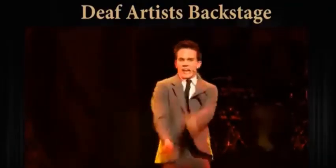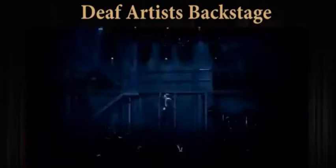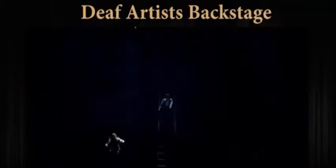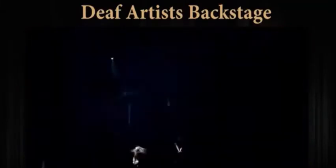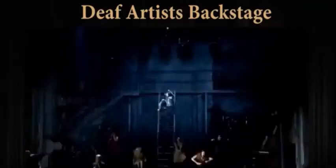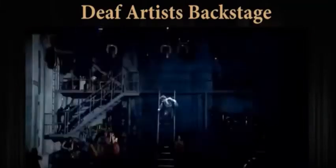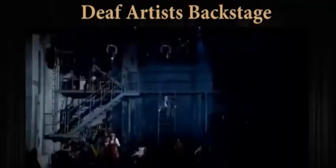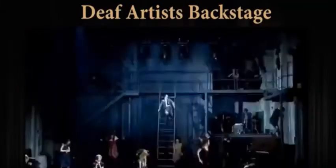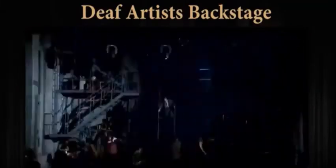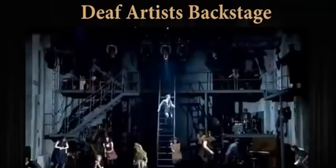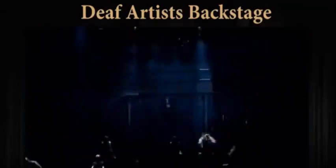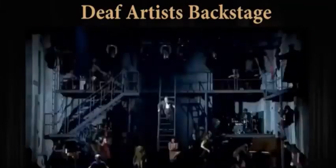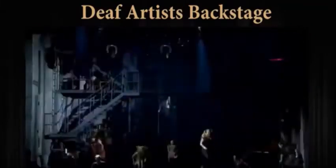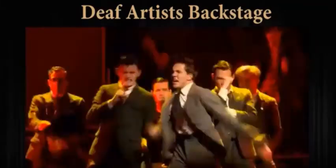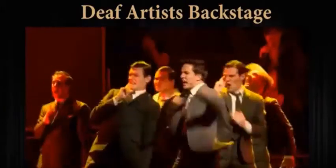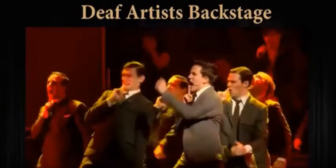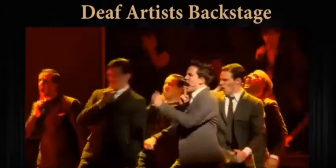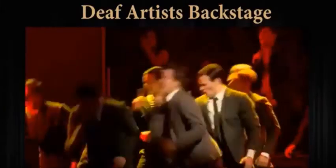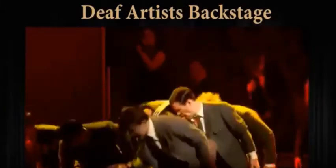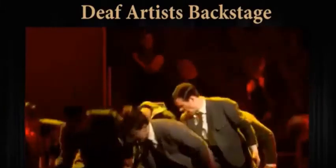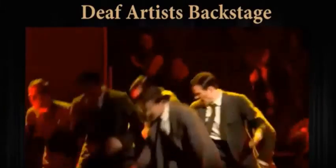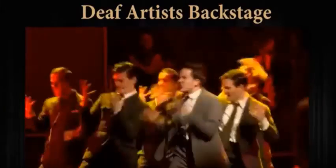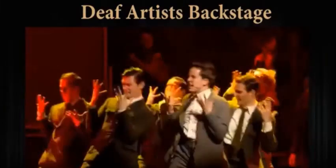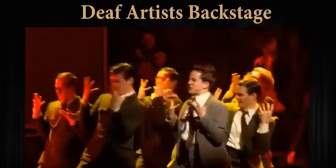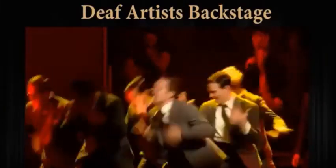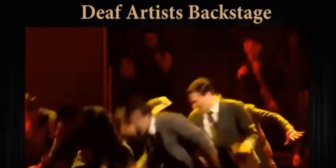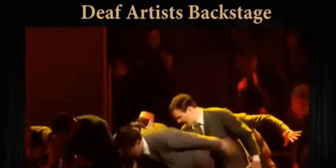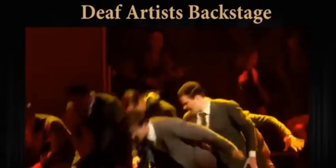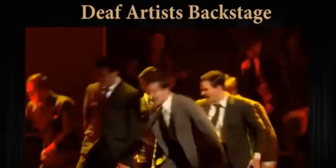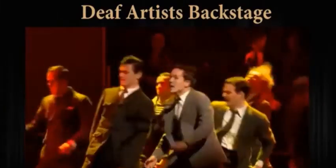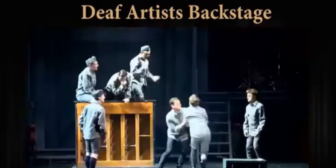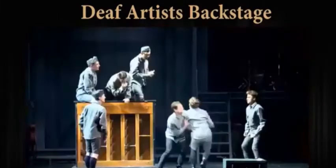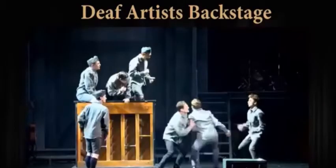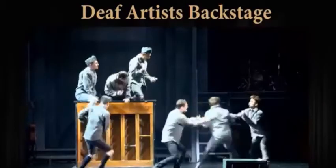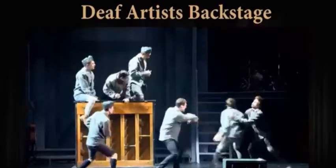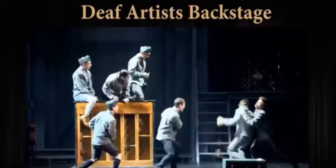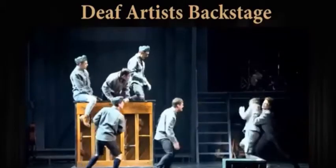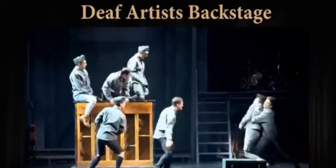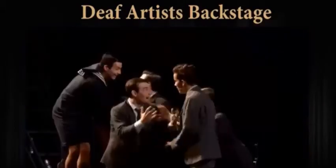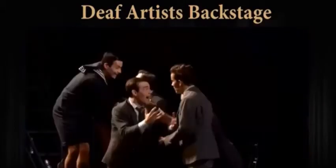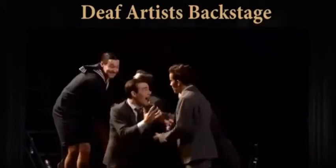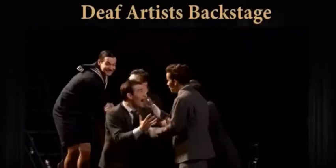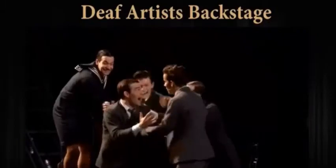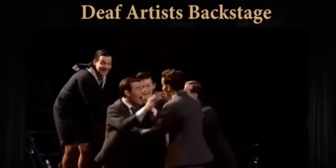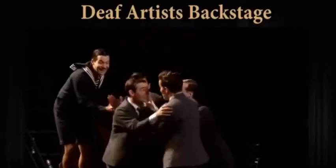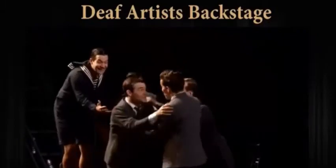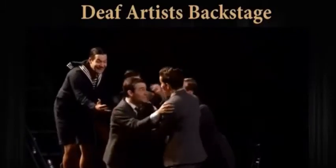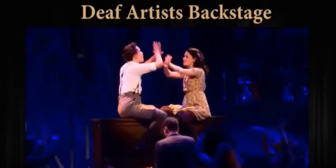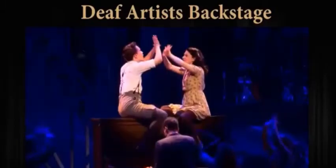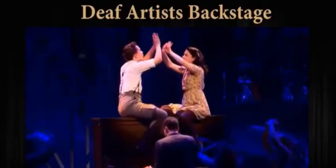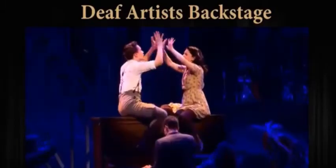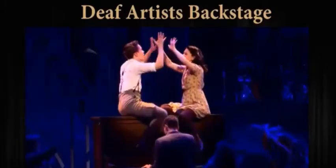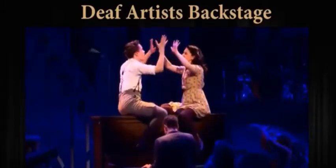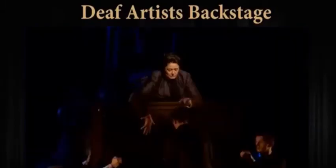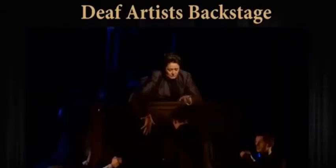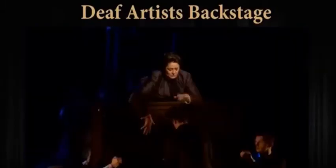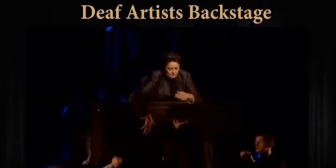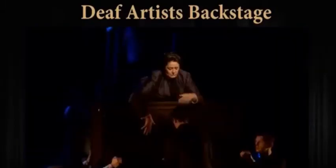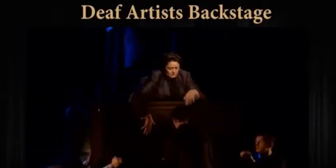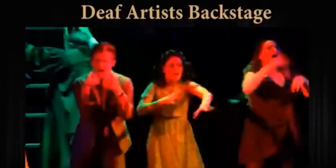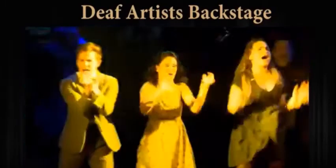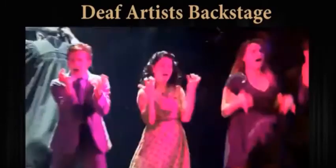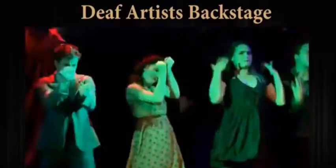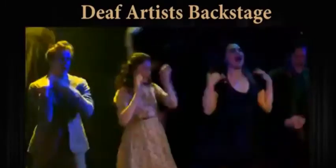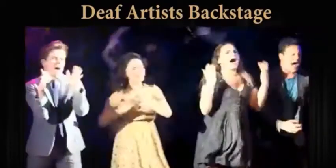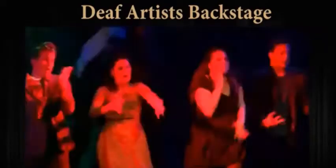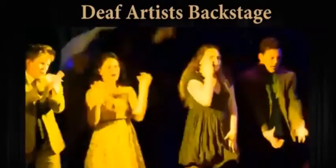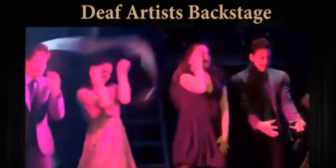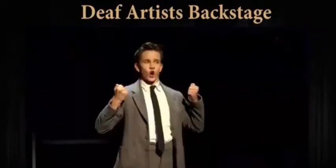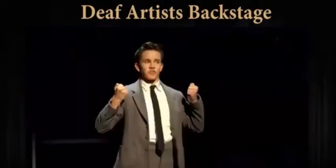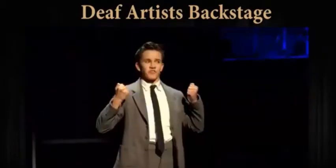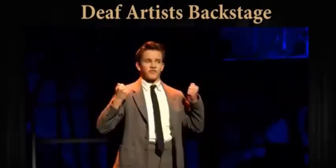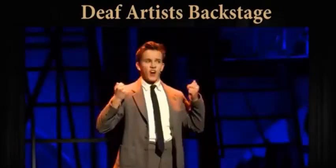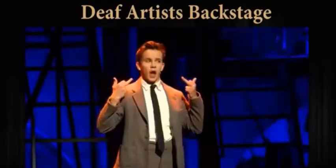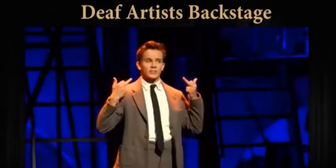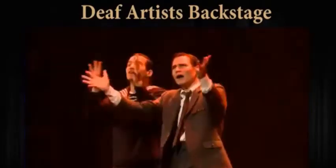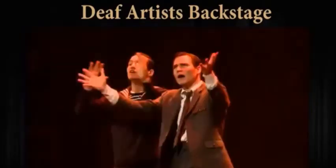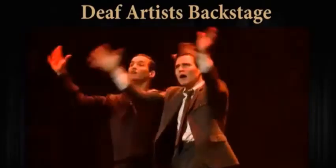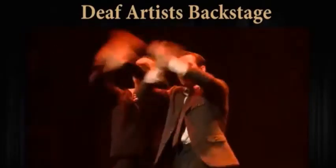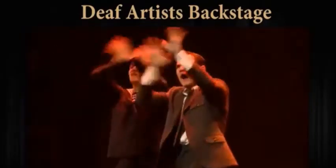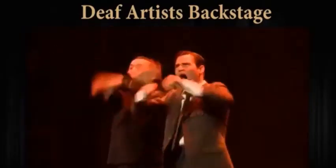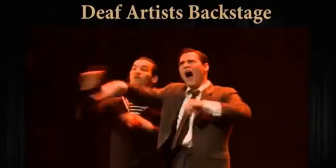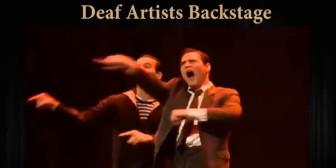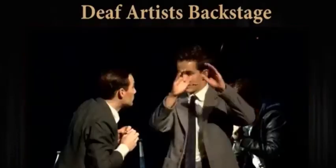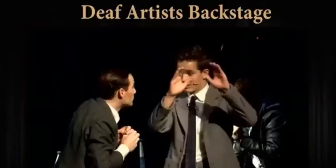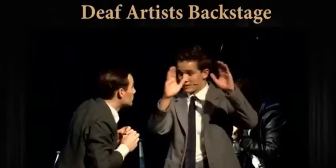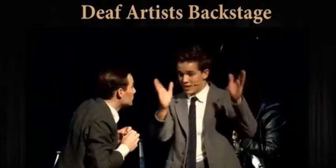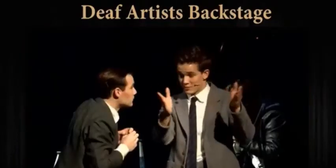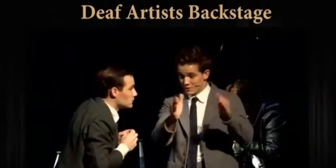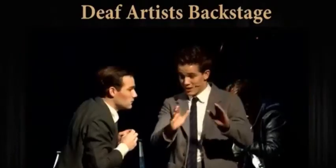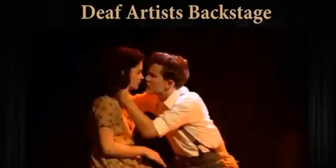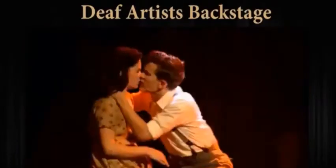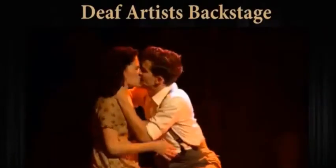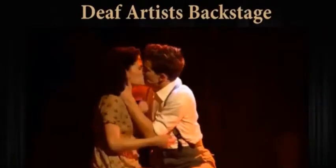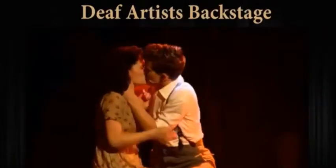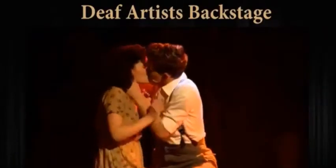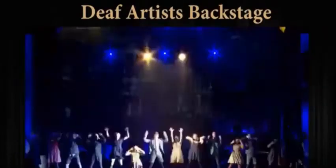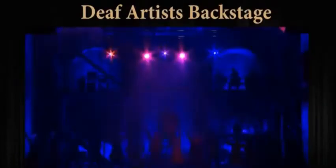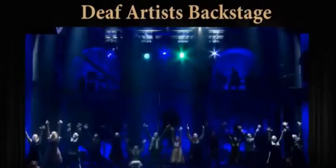(all 3 songs at the same time)